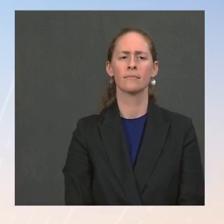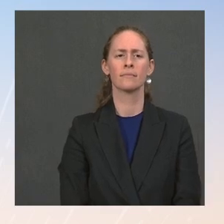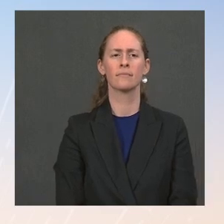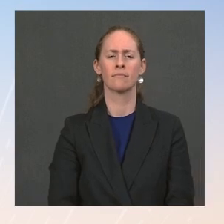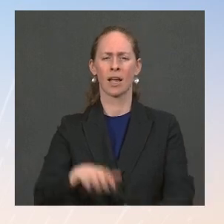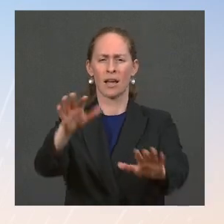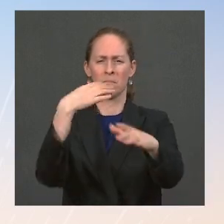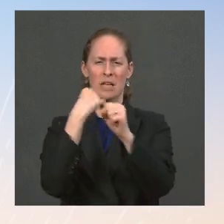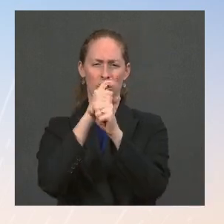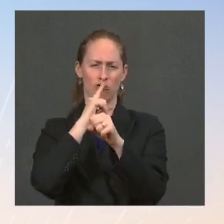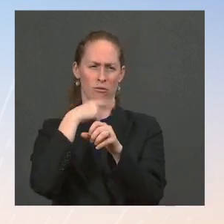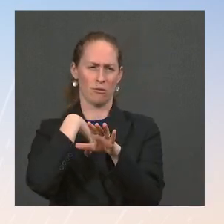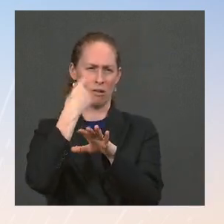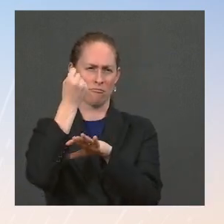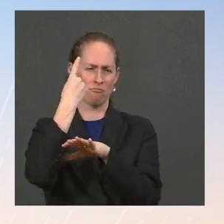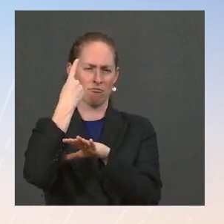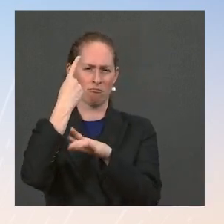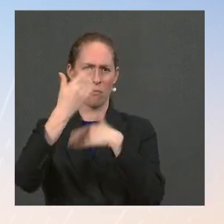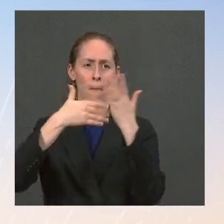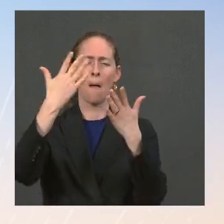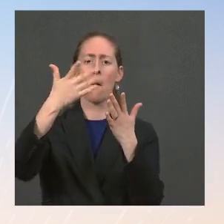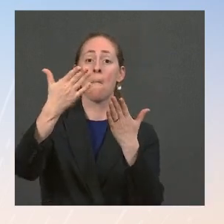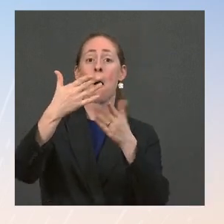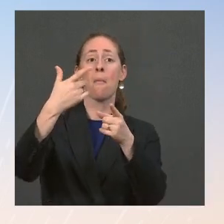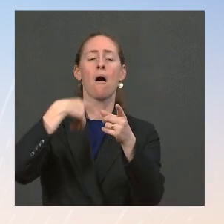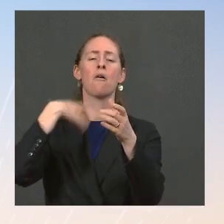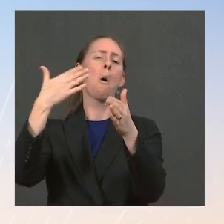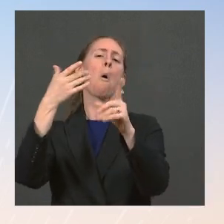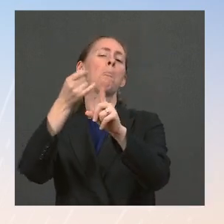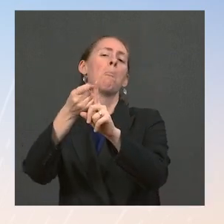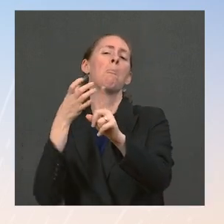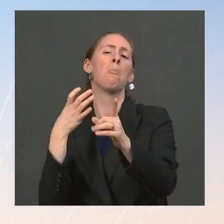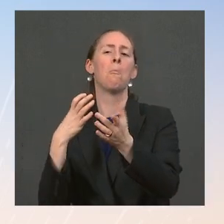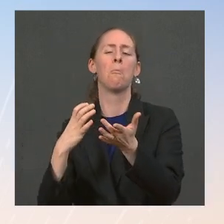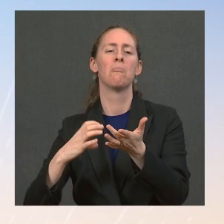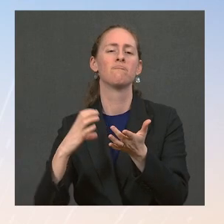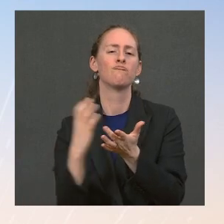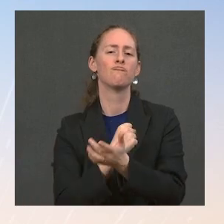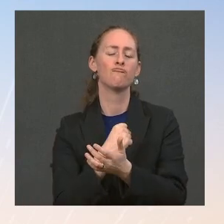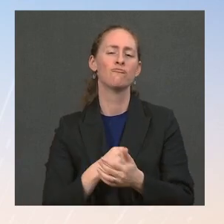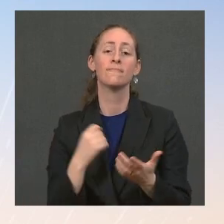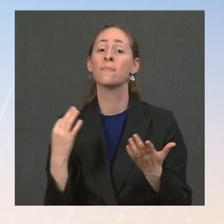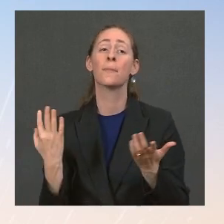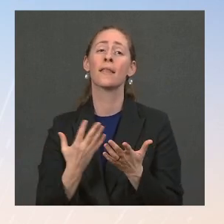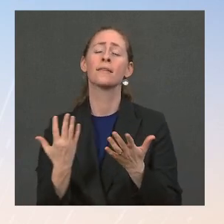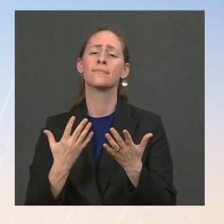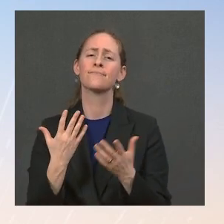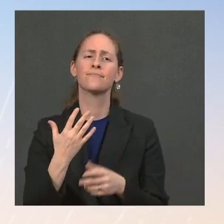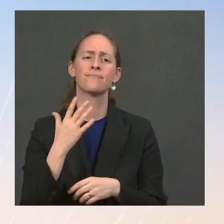but just to give the additional context here. We, of course, wanted compo- -- key components of immigration